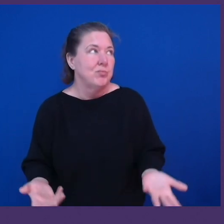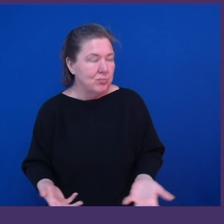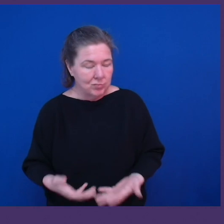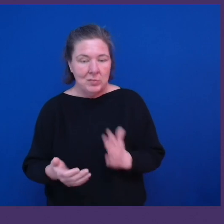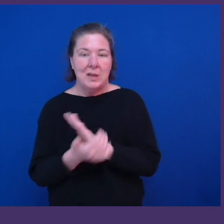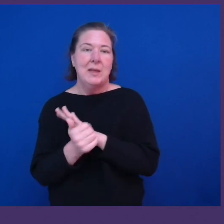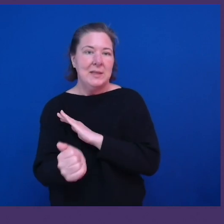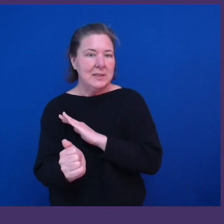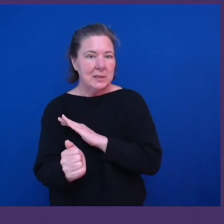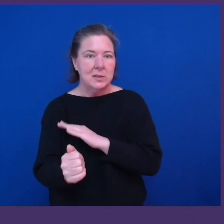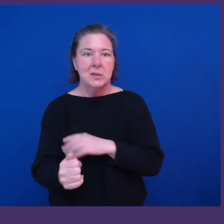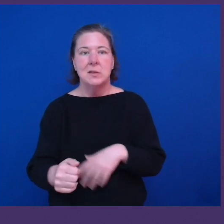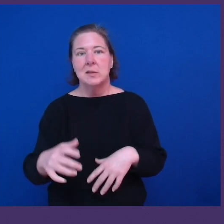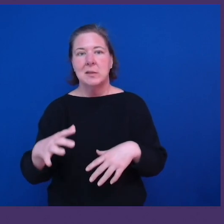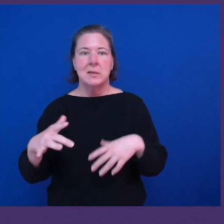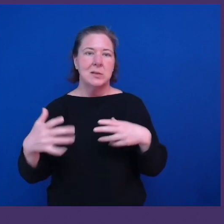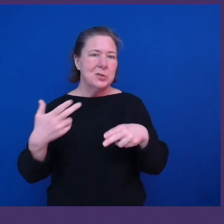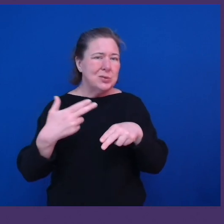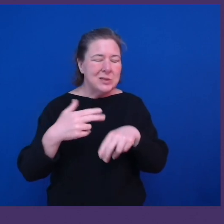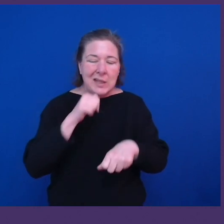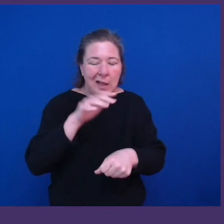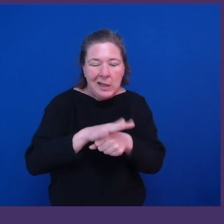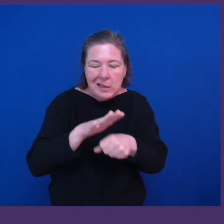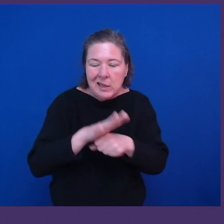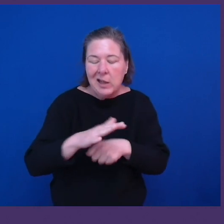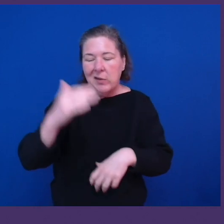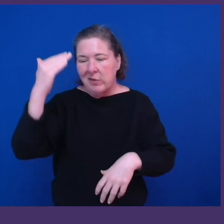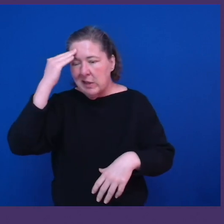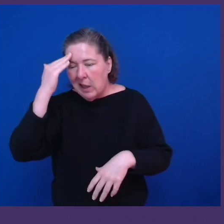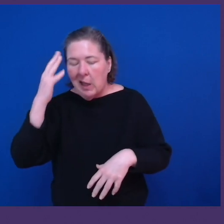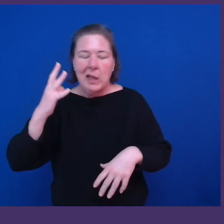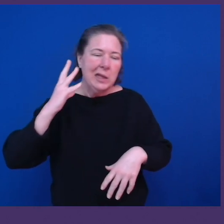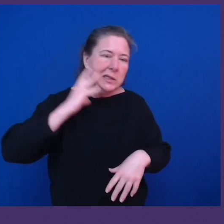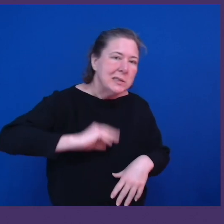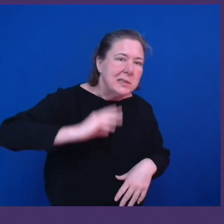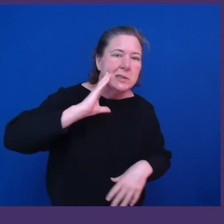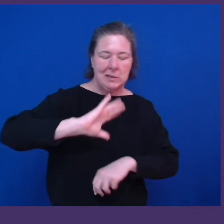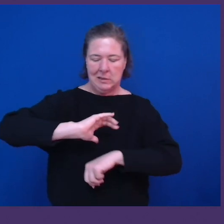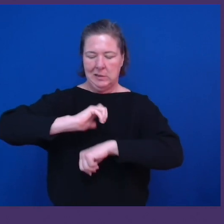knowledged, experienced persons to implement this legislation is a challenge